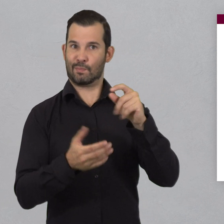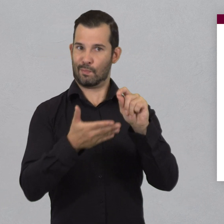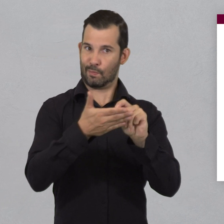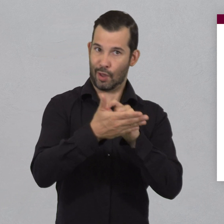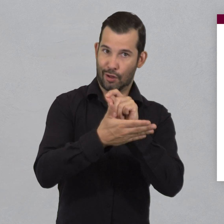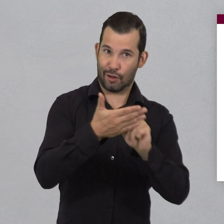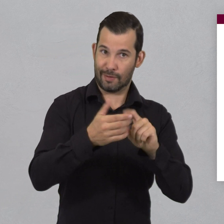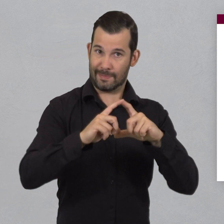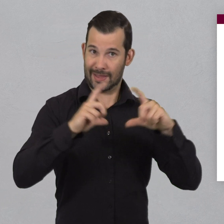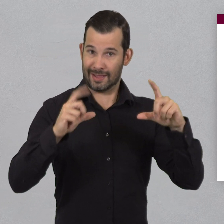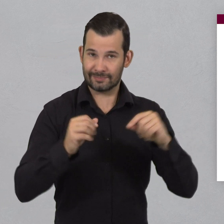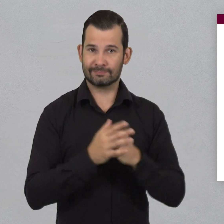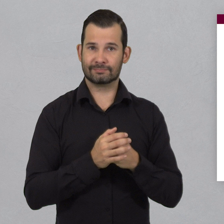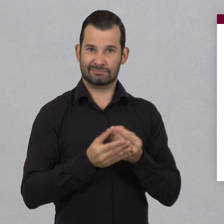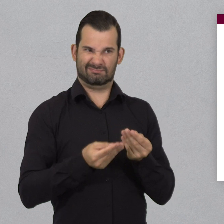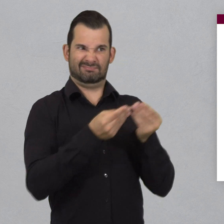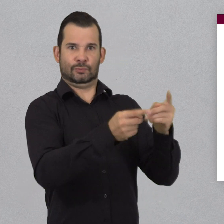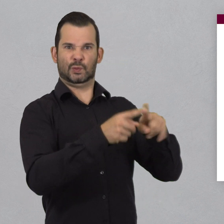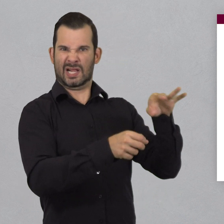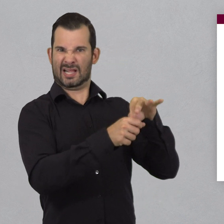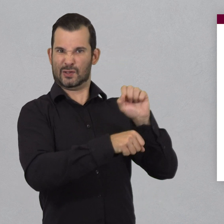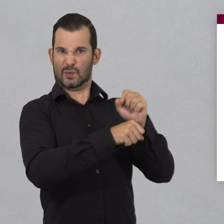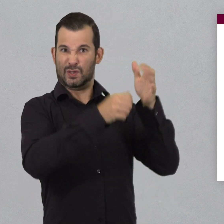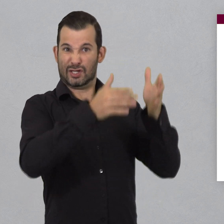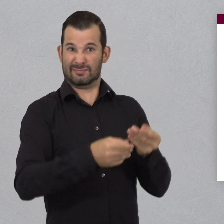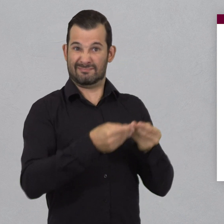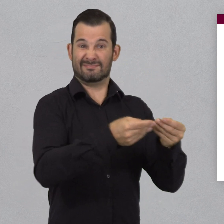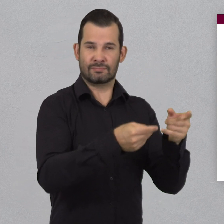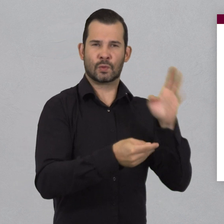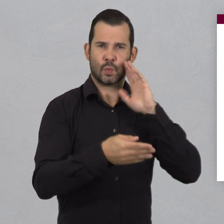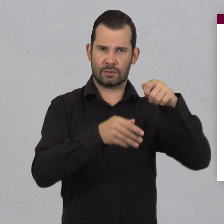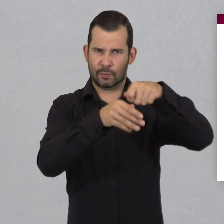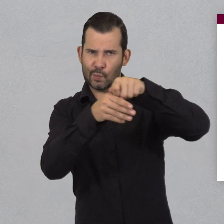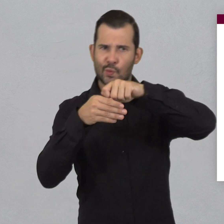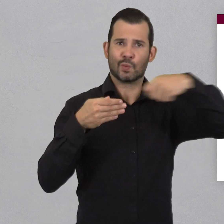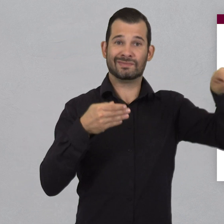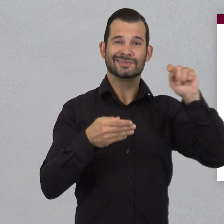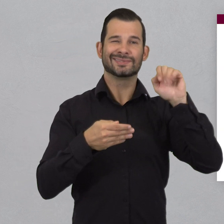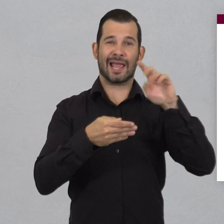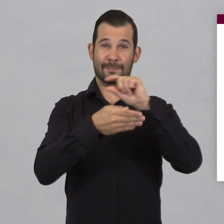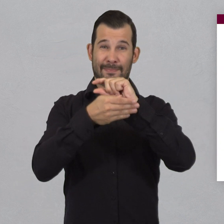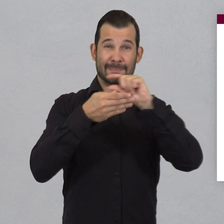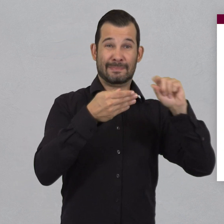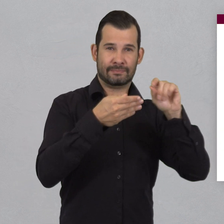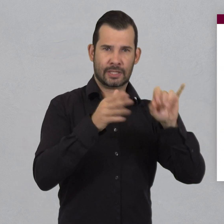Return your ballot to the election worker. They will remove the tab on your ballot that identifies